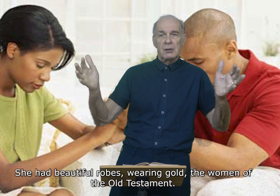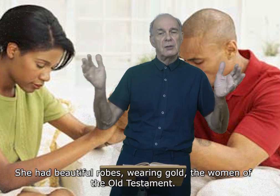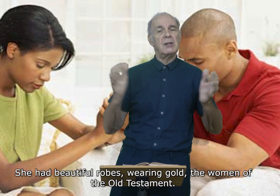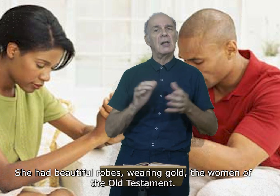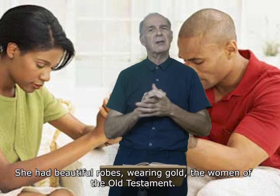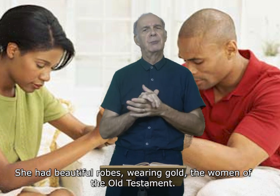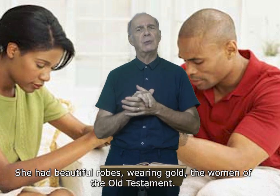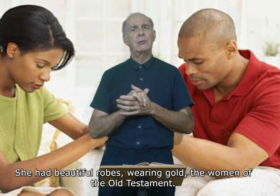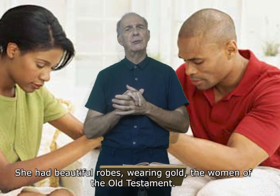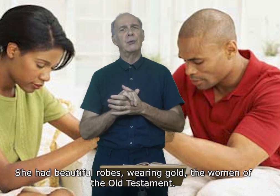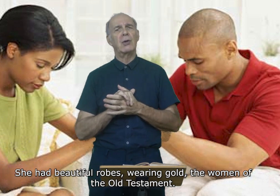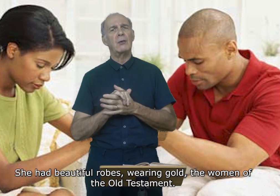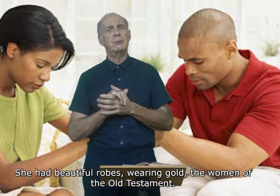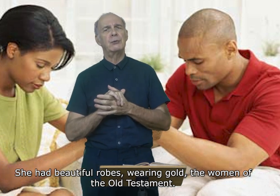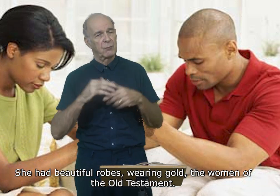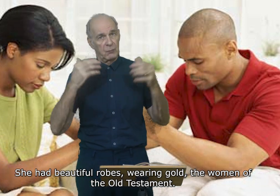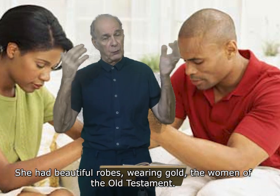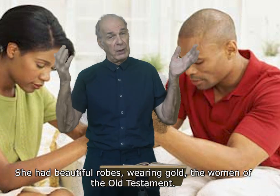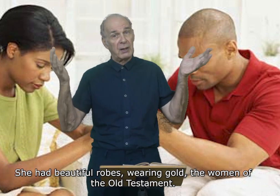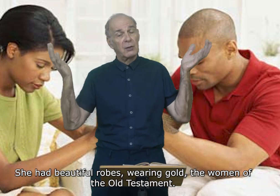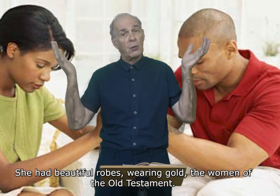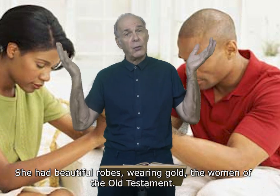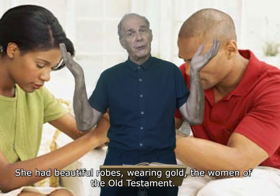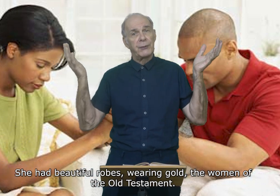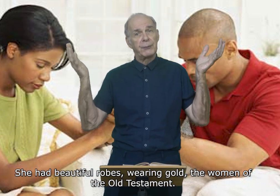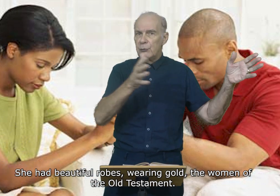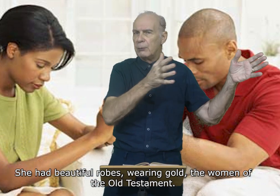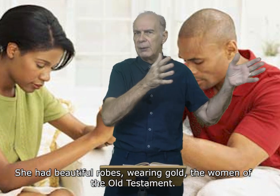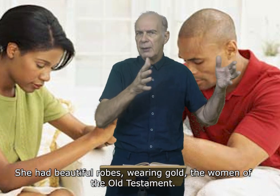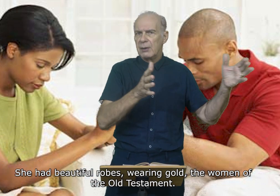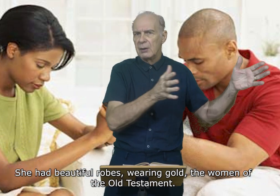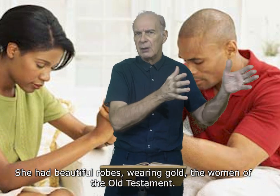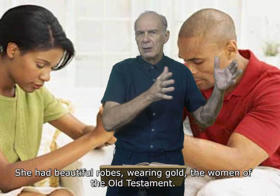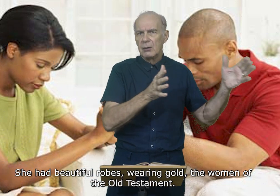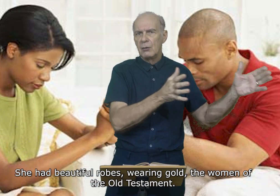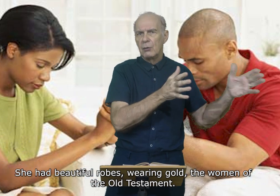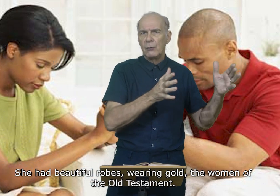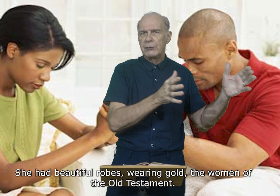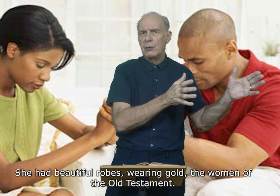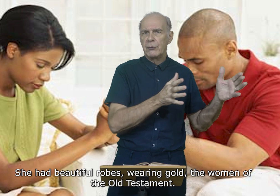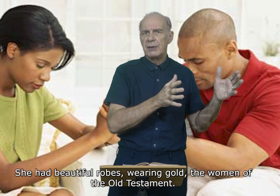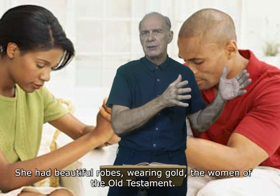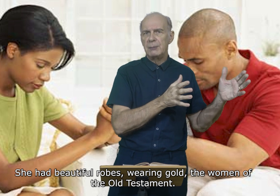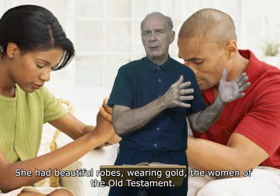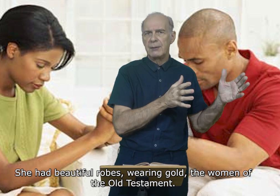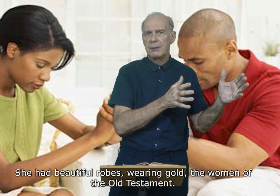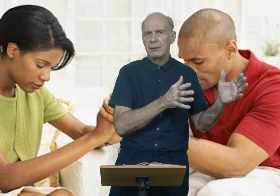She had beautiful robes, wearing gold, the women of the Old Testament.